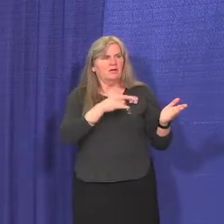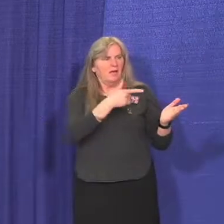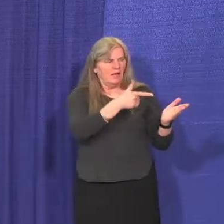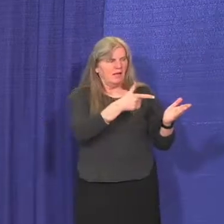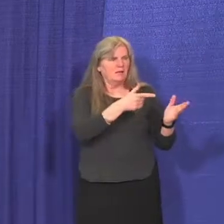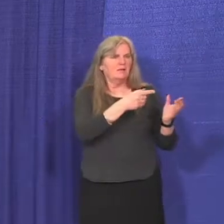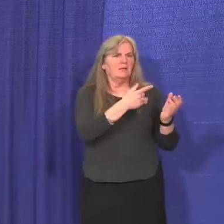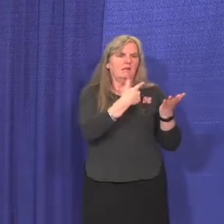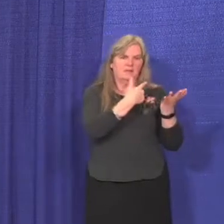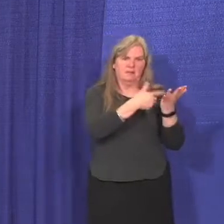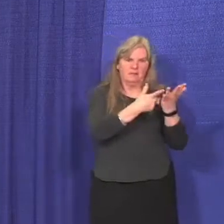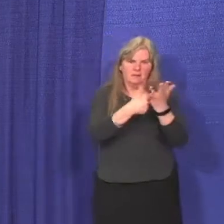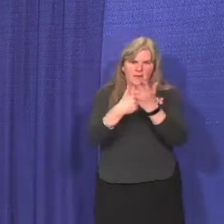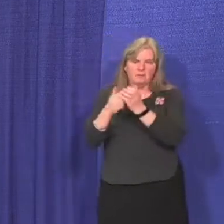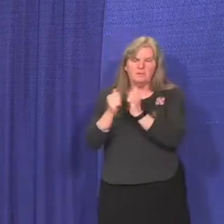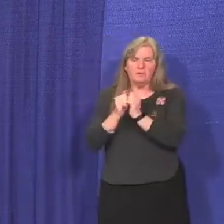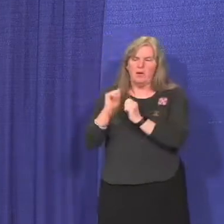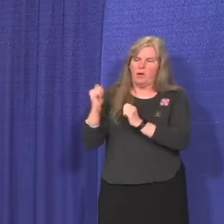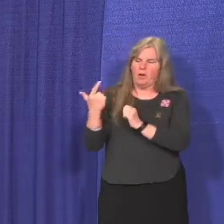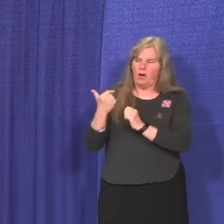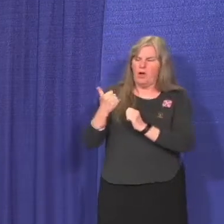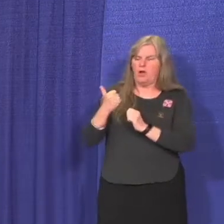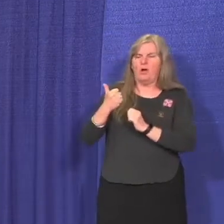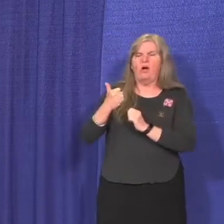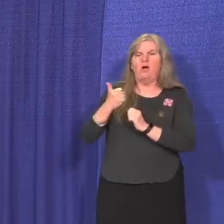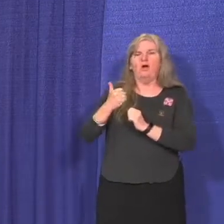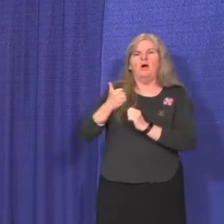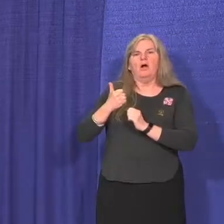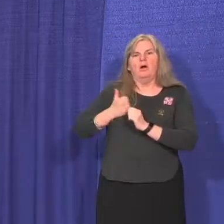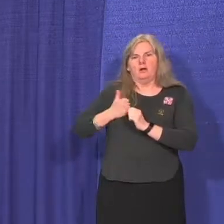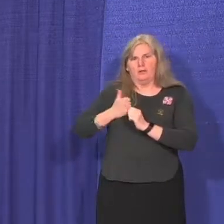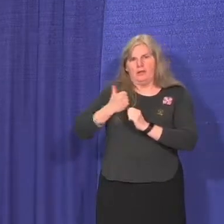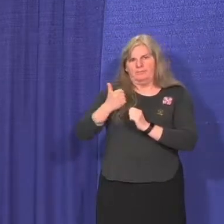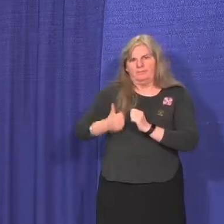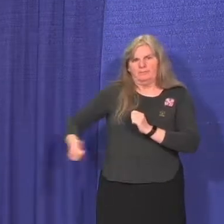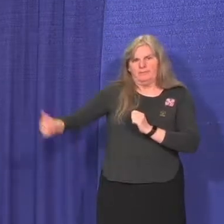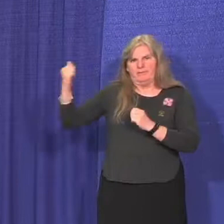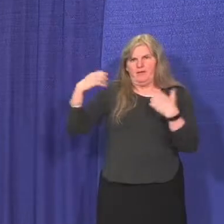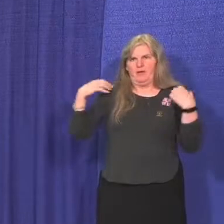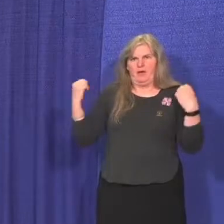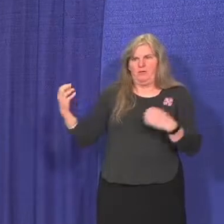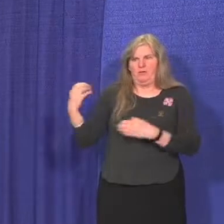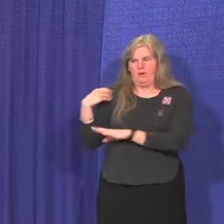entertaining the same idea. We are entertaining a lot of